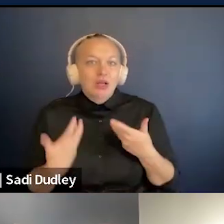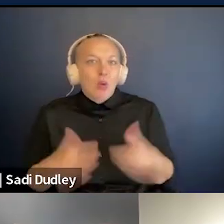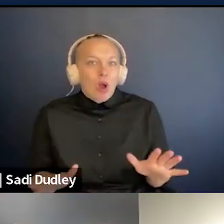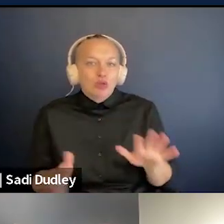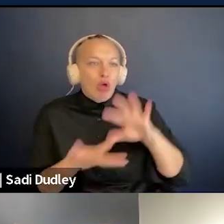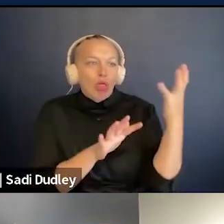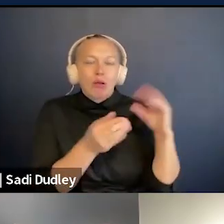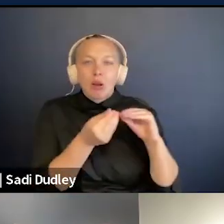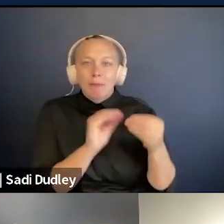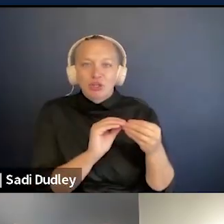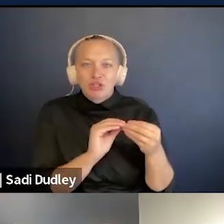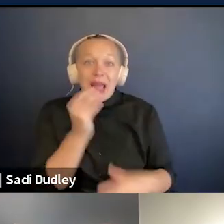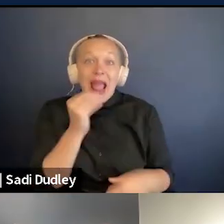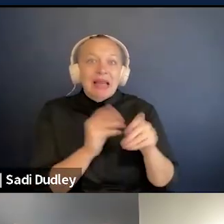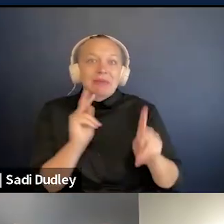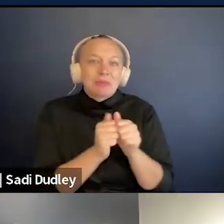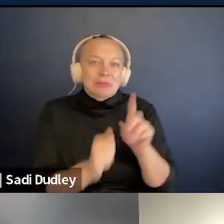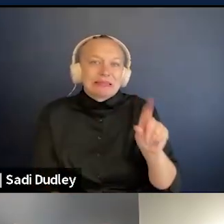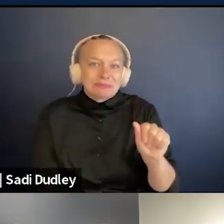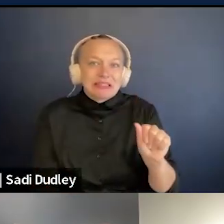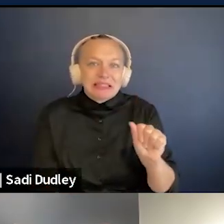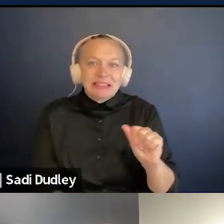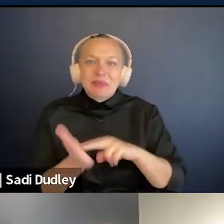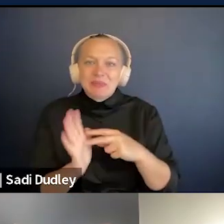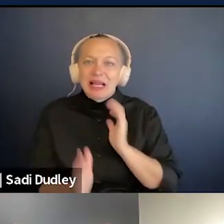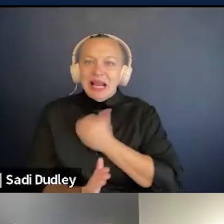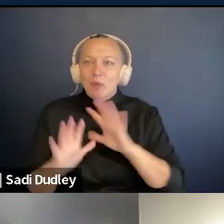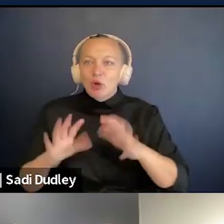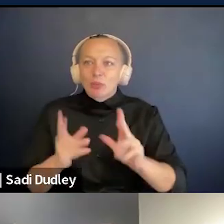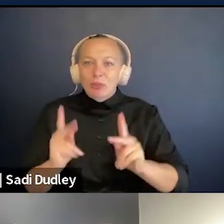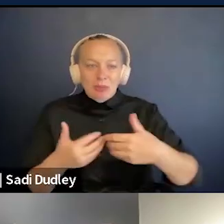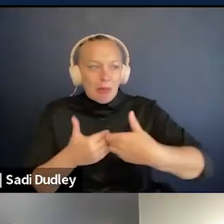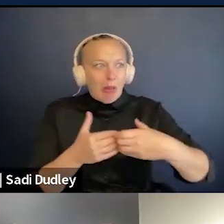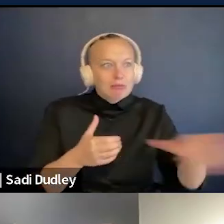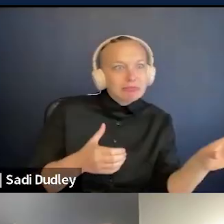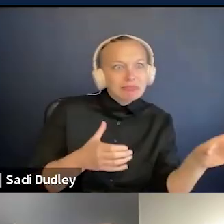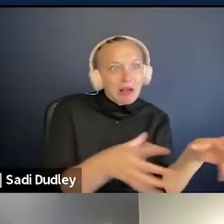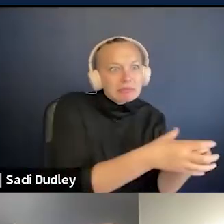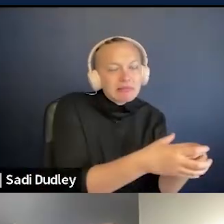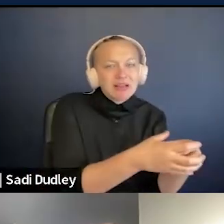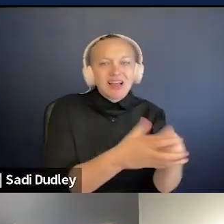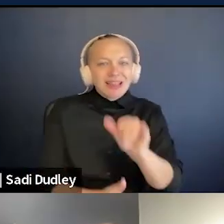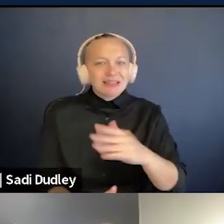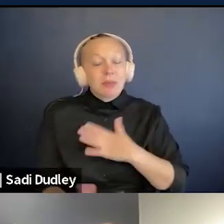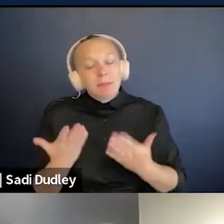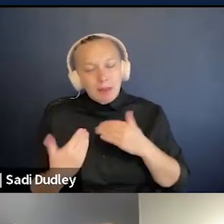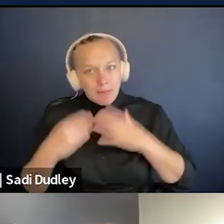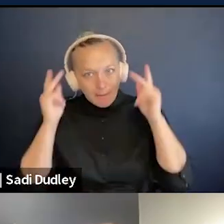And by adding people with disabilities, so I kind of feel in my own paranoia, but that's my… feeling.